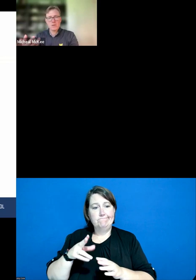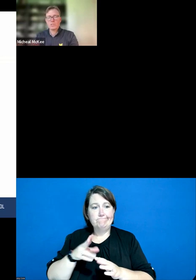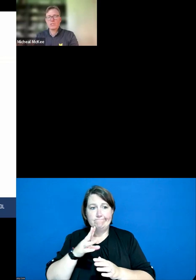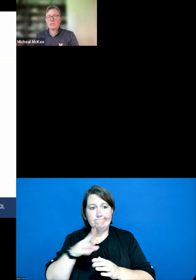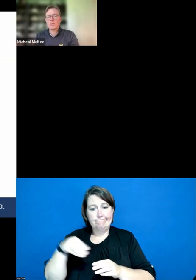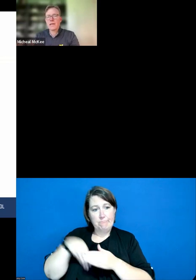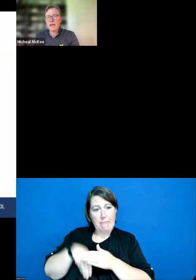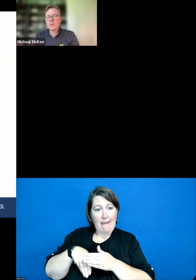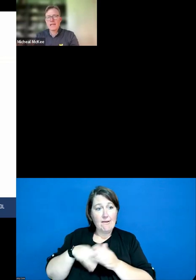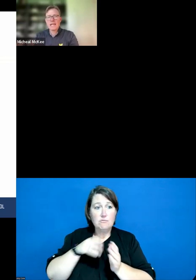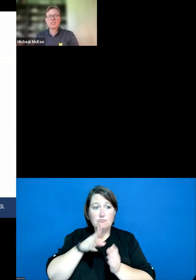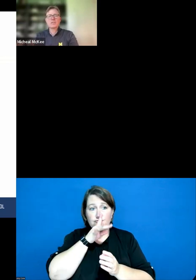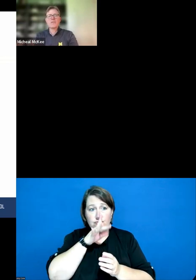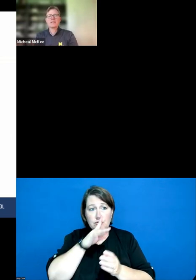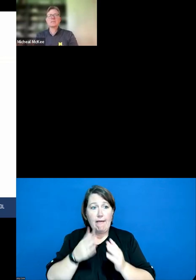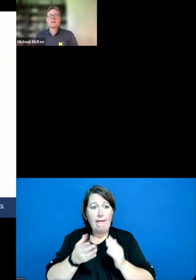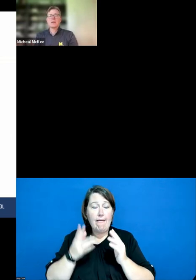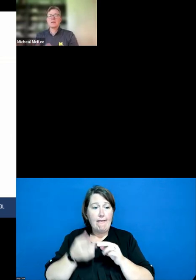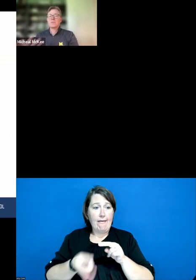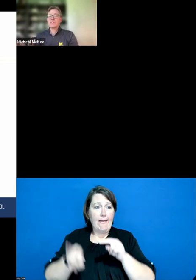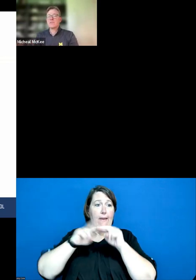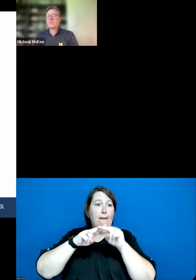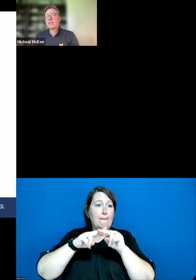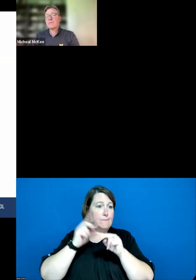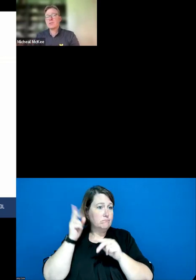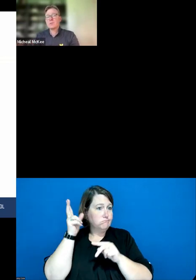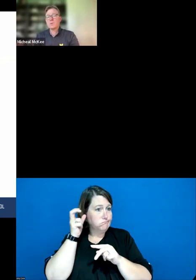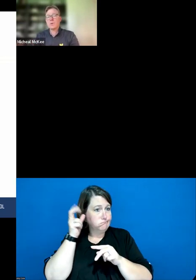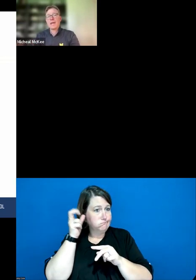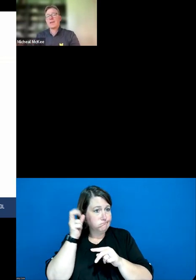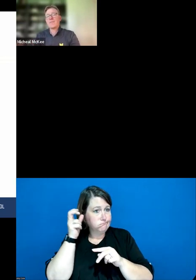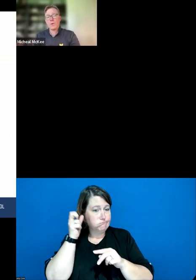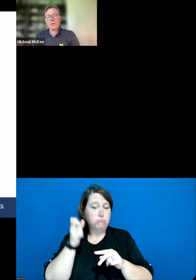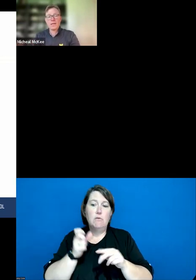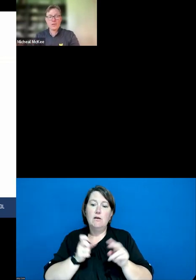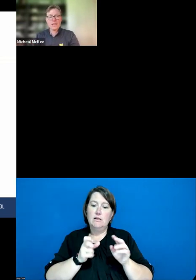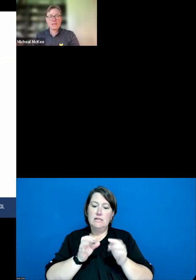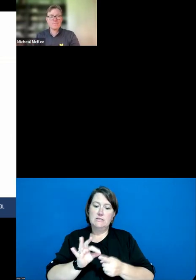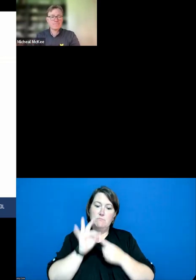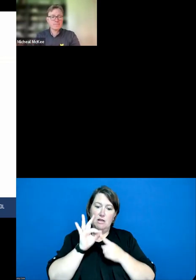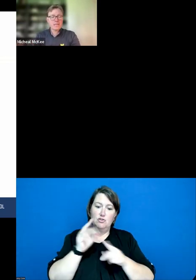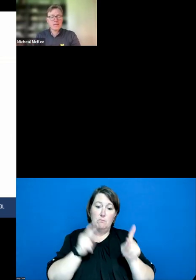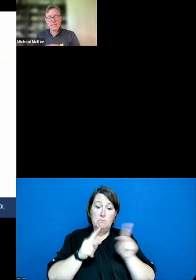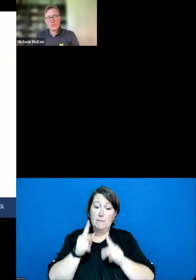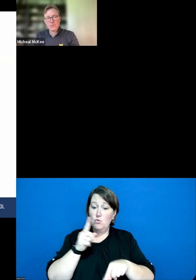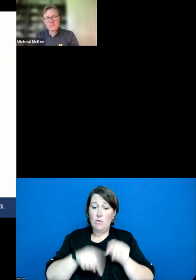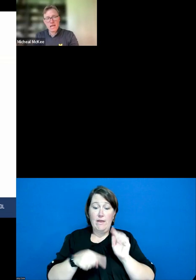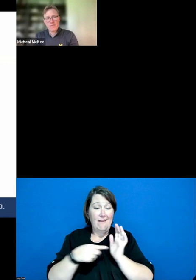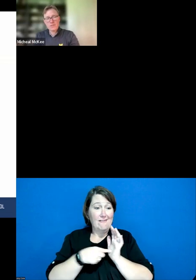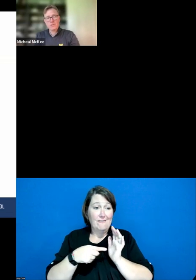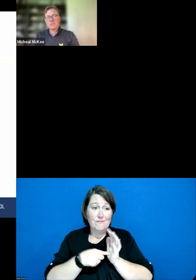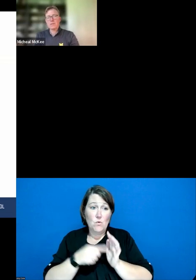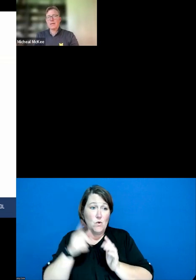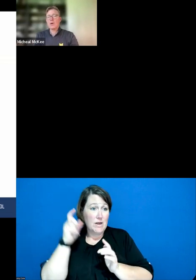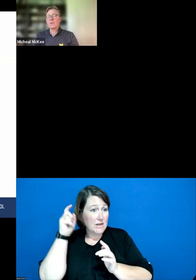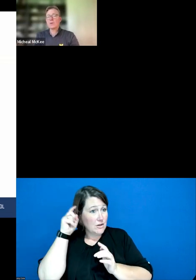which is amplification device, especially for individuals who can't afford hearing aid. And then our front staff uses something called